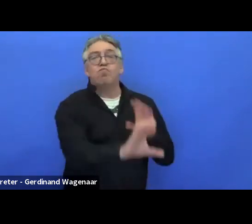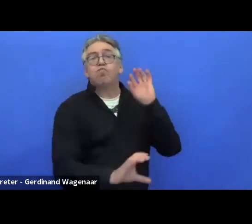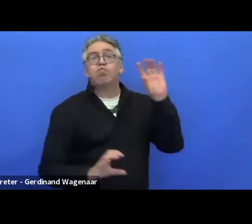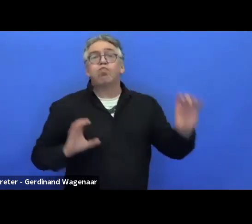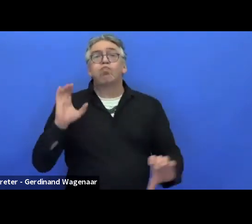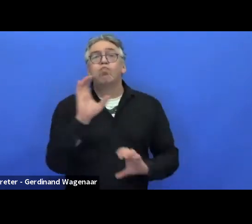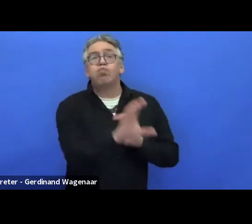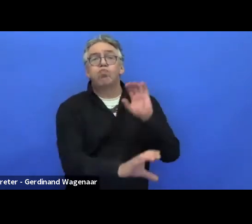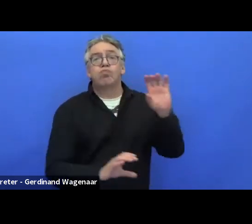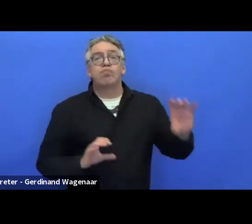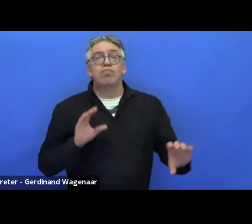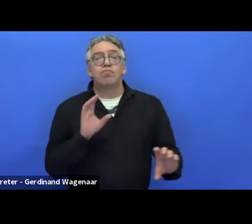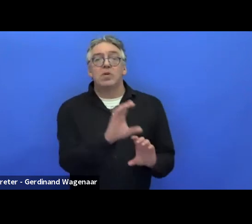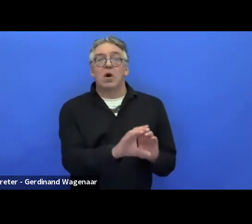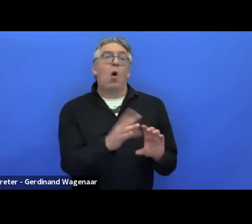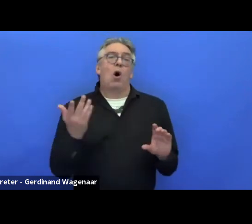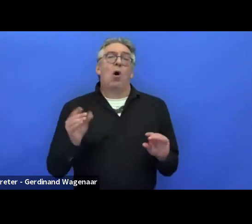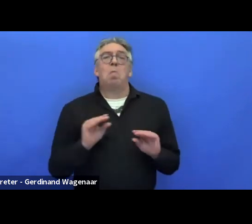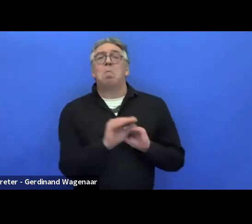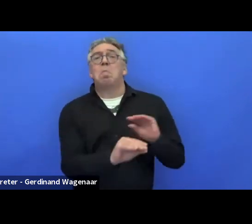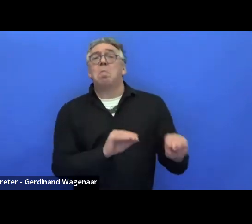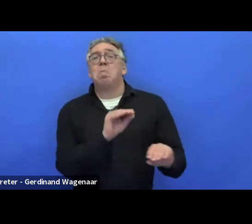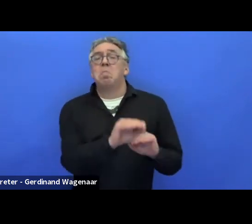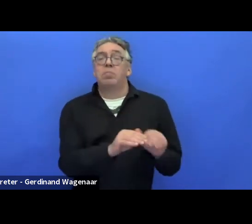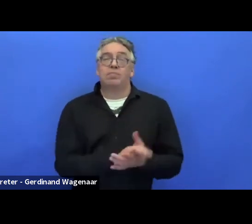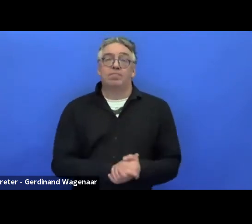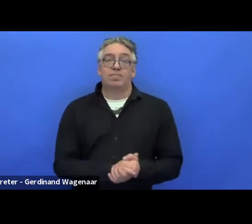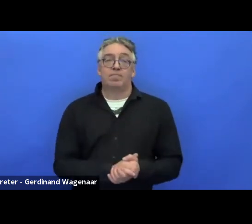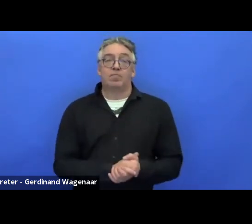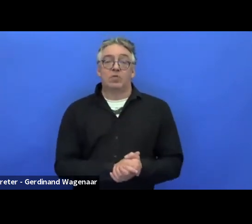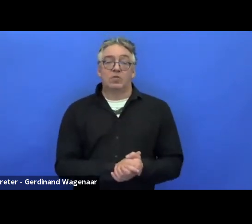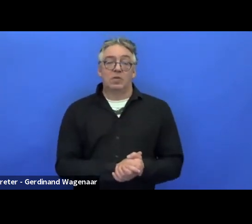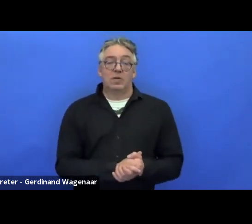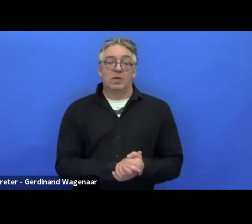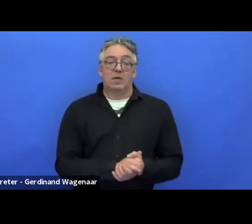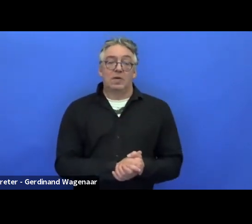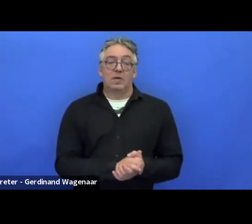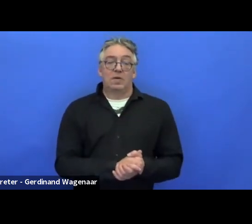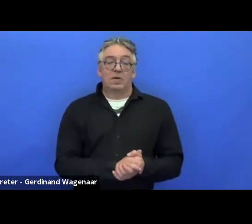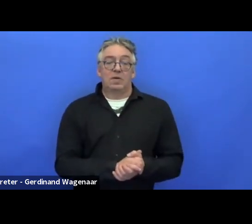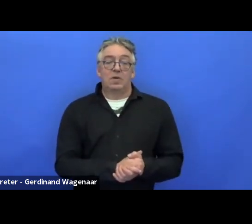I understand also that one of the complainants or representatives of the organizations is here